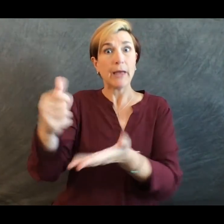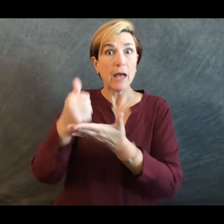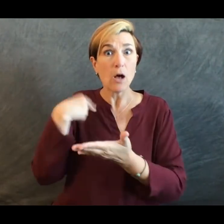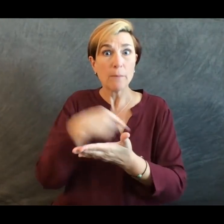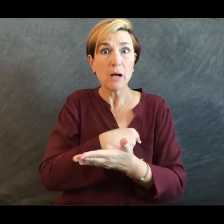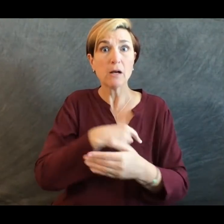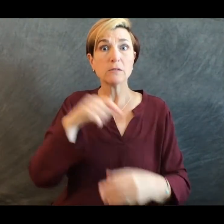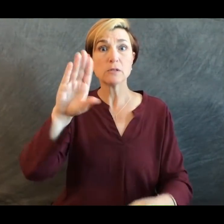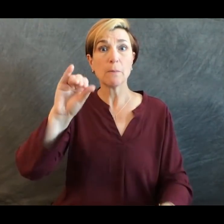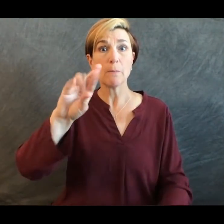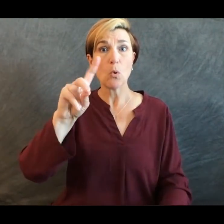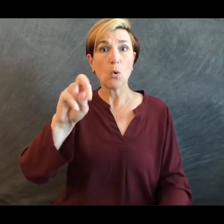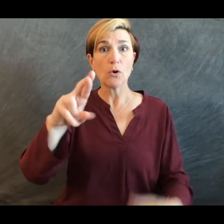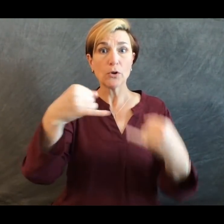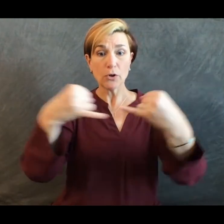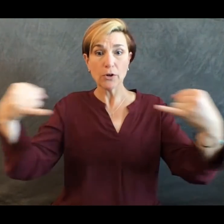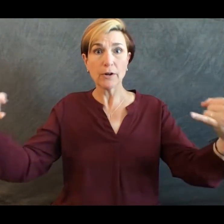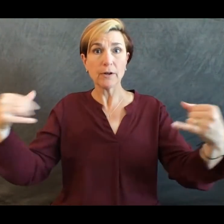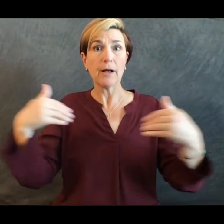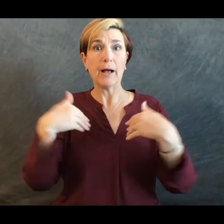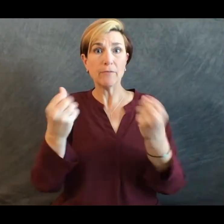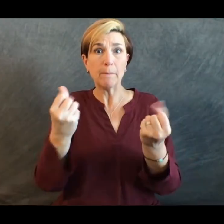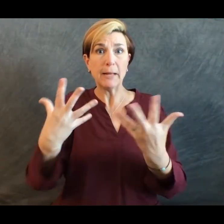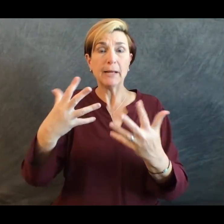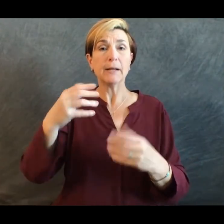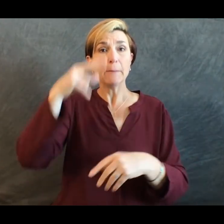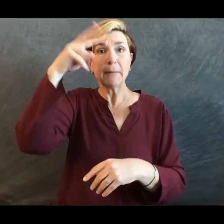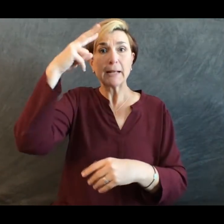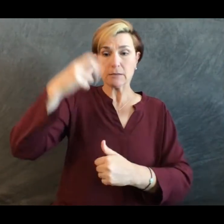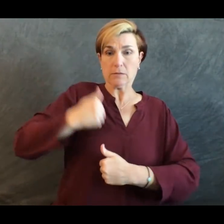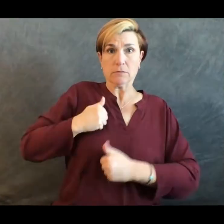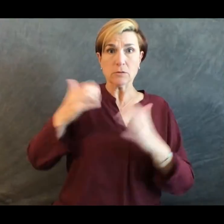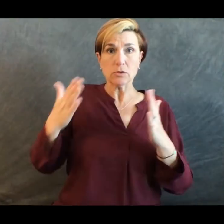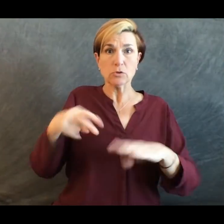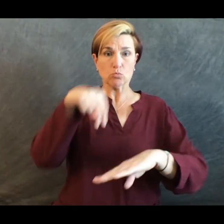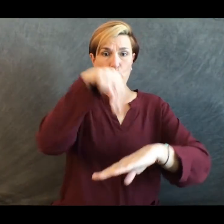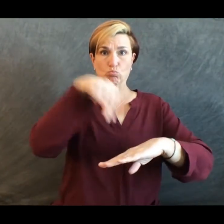Mexican soldiers on our border right now stopping people from coming into our